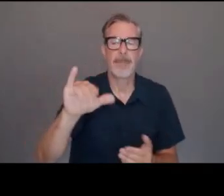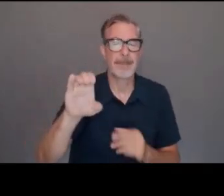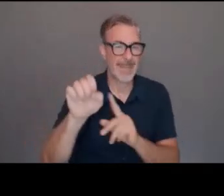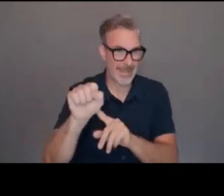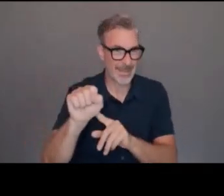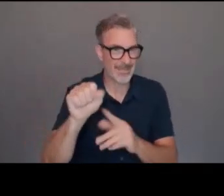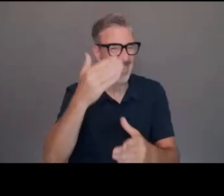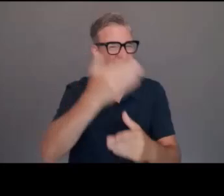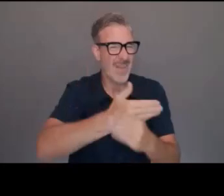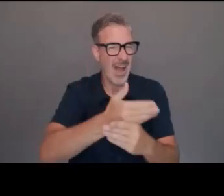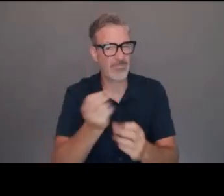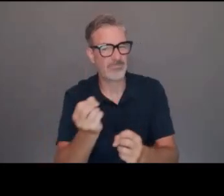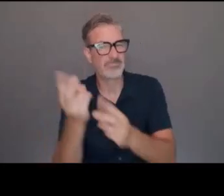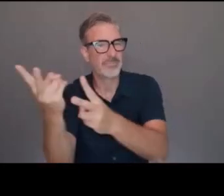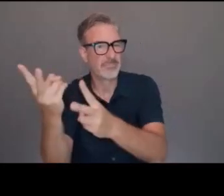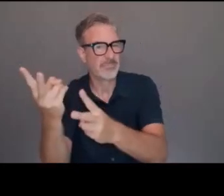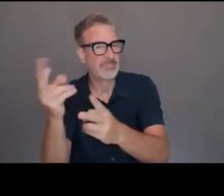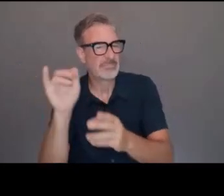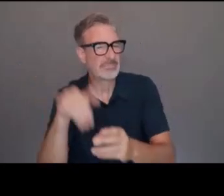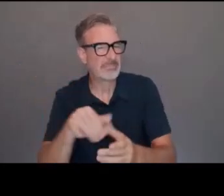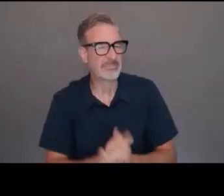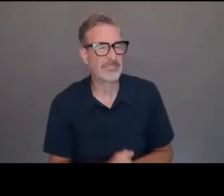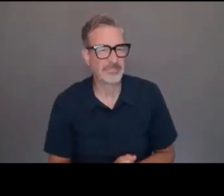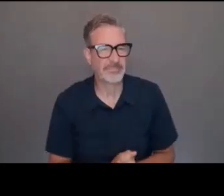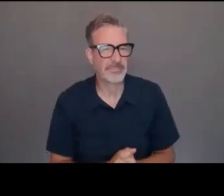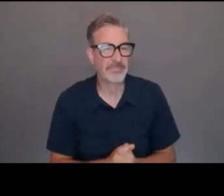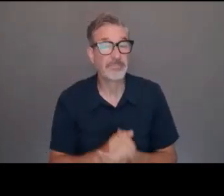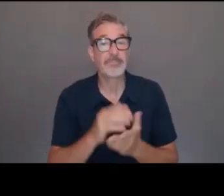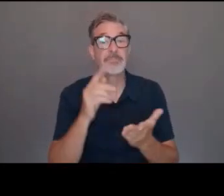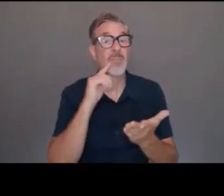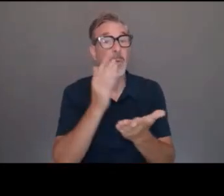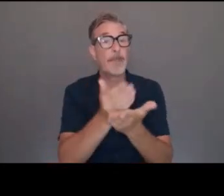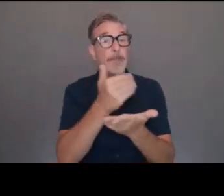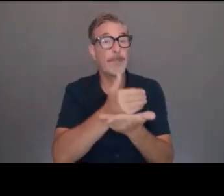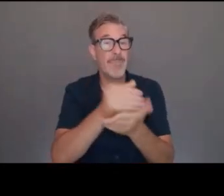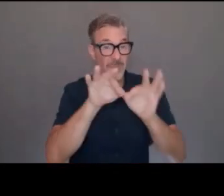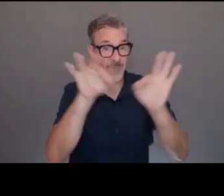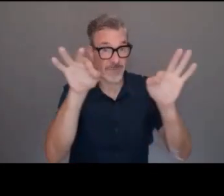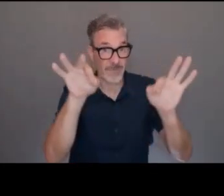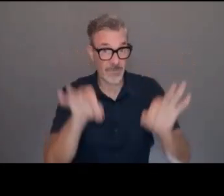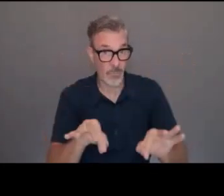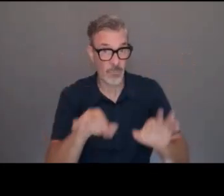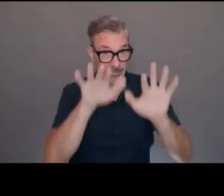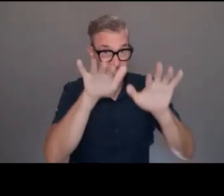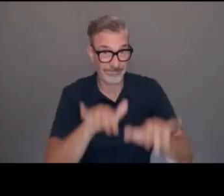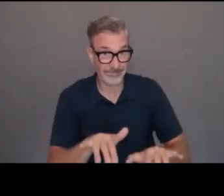When working in the budget form, we suggested earlier, it can be helpful to start with expenses.